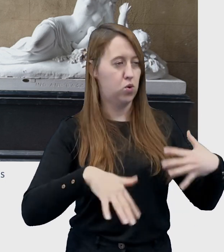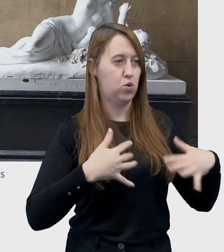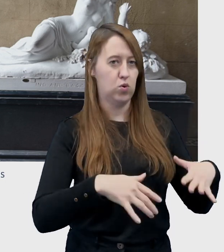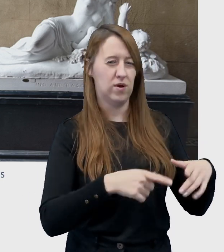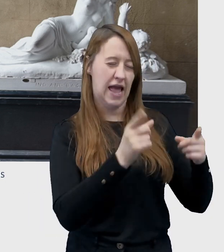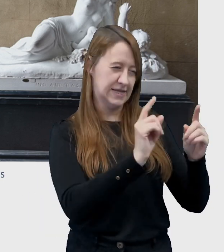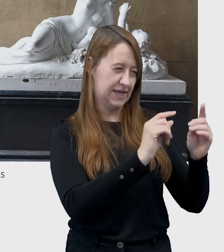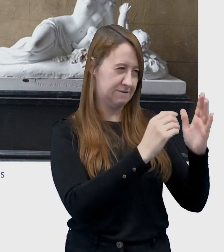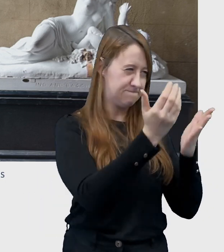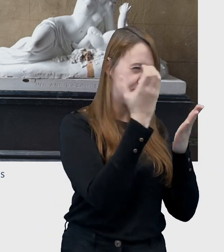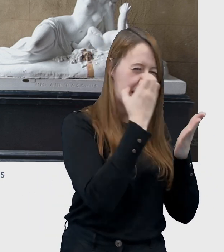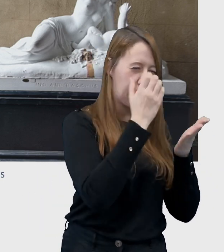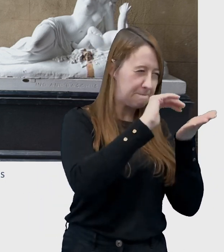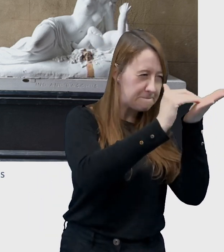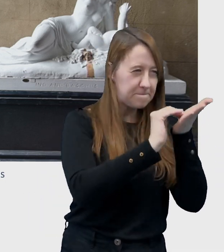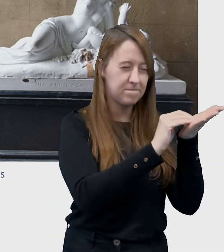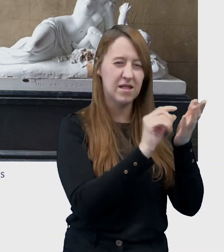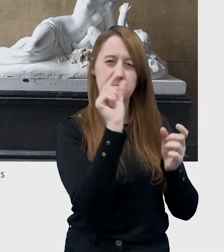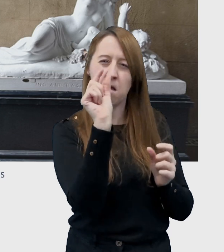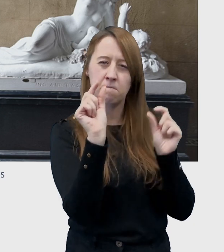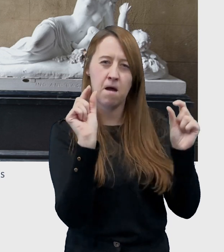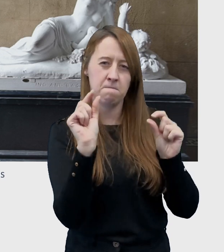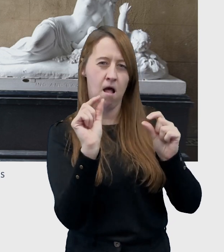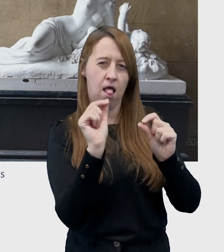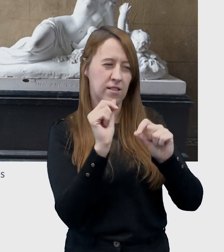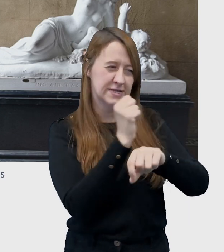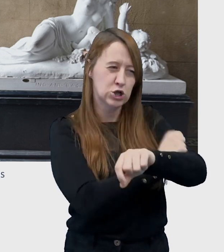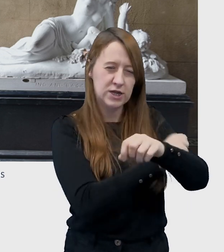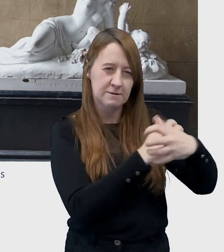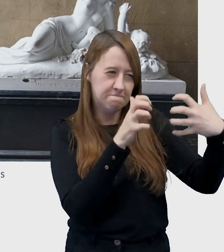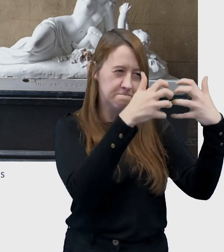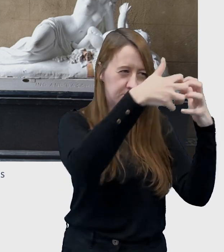re-adhesion, just making sure that everything remains stable going forwards.